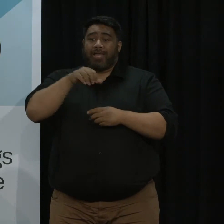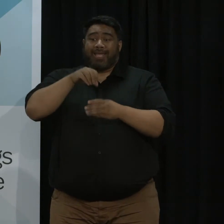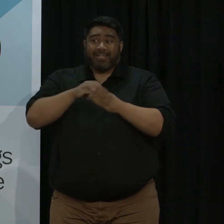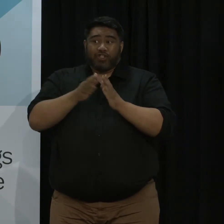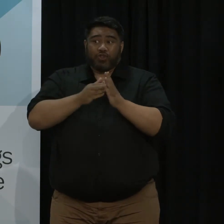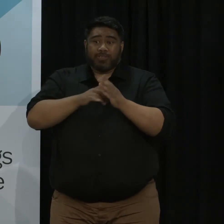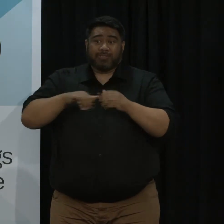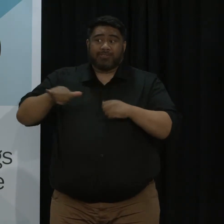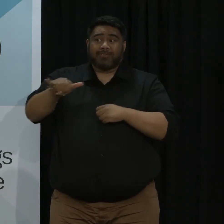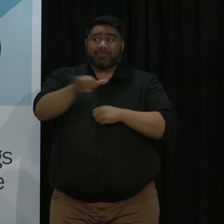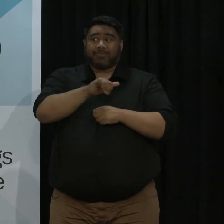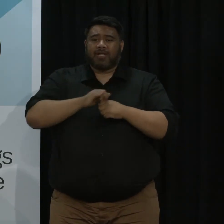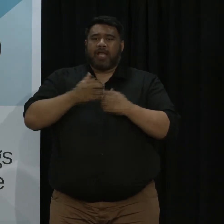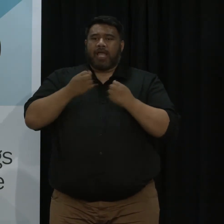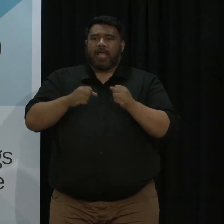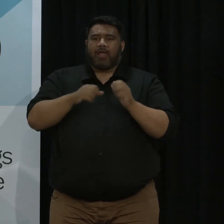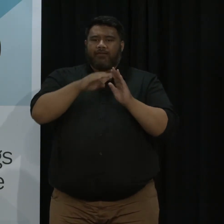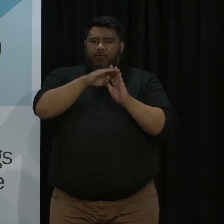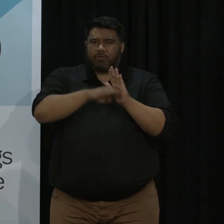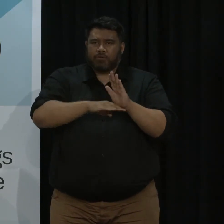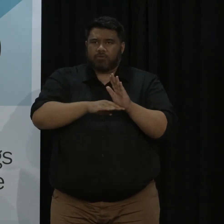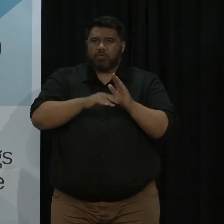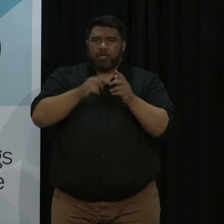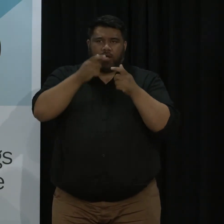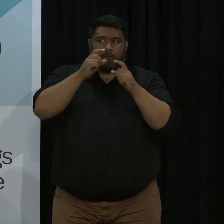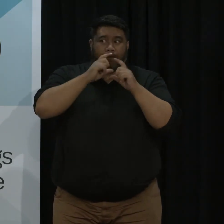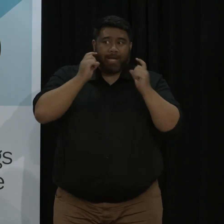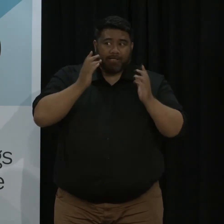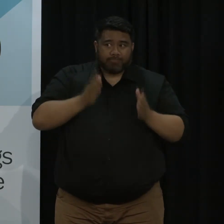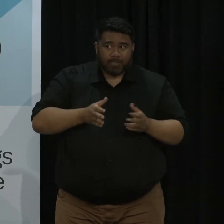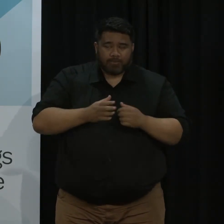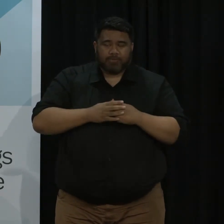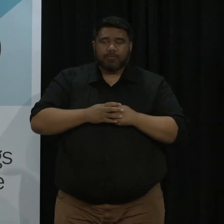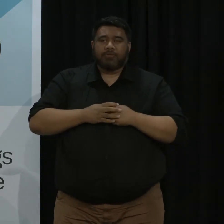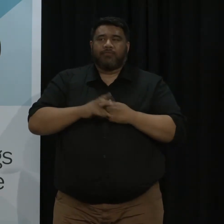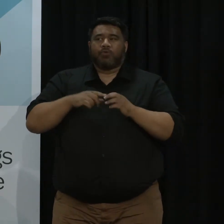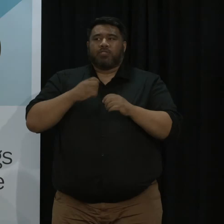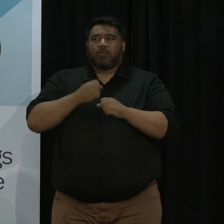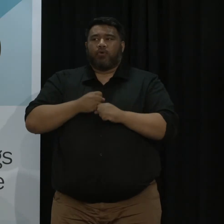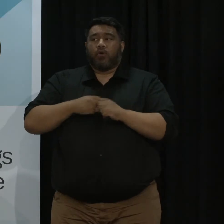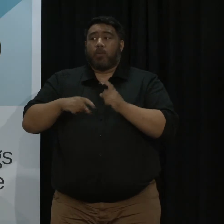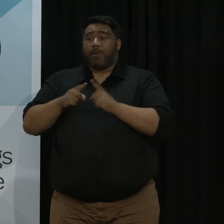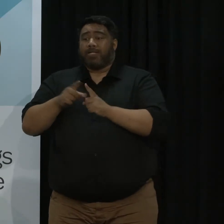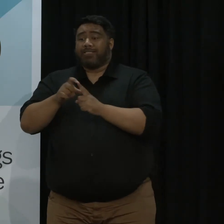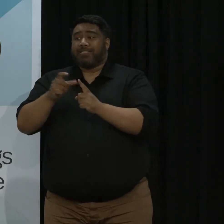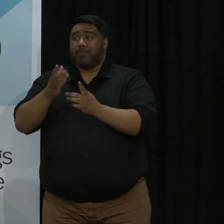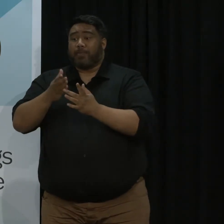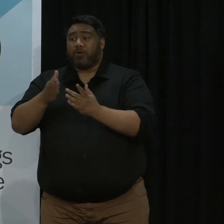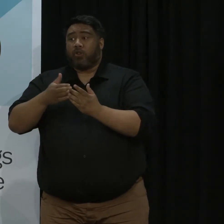isolation. On day nine one returned a positive test at